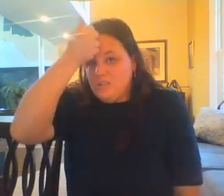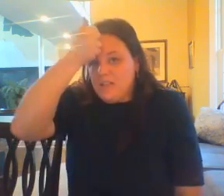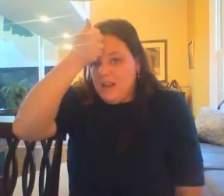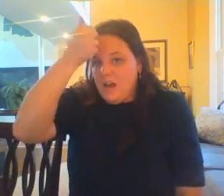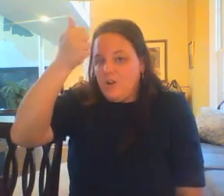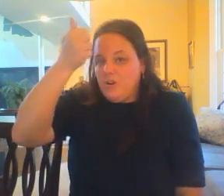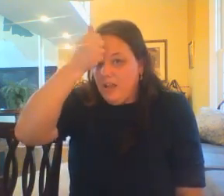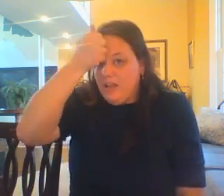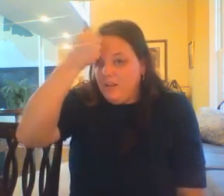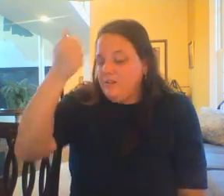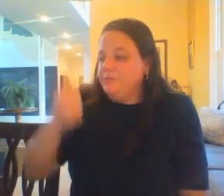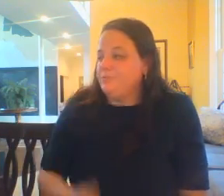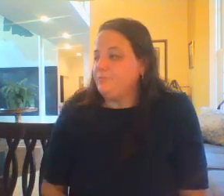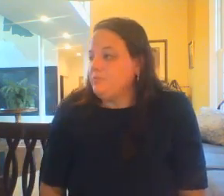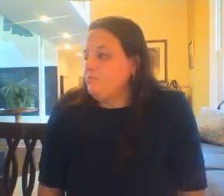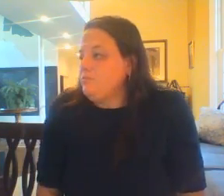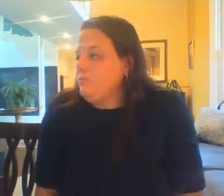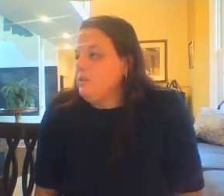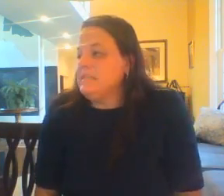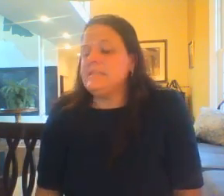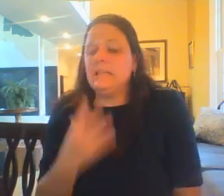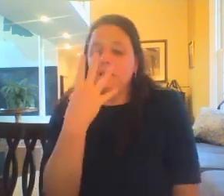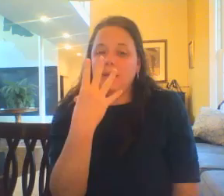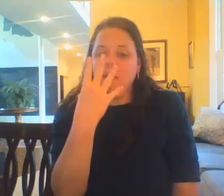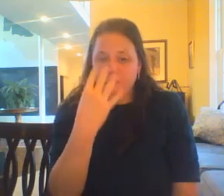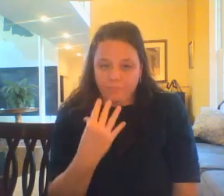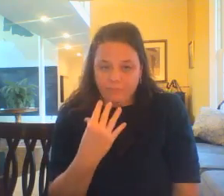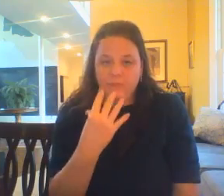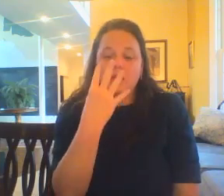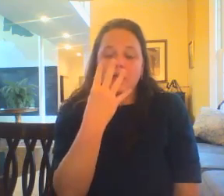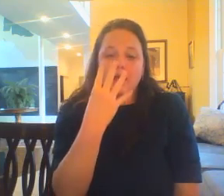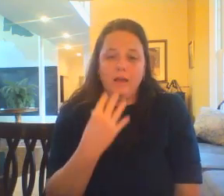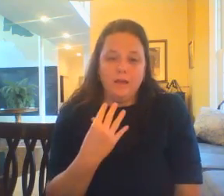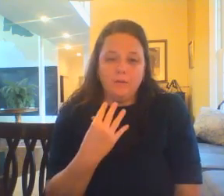just kind of knock on your head